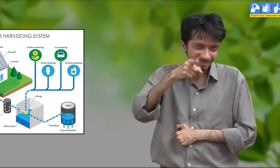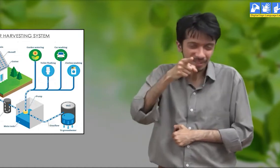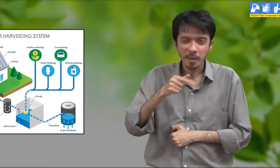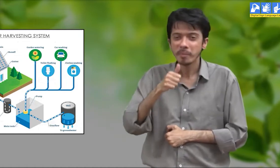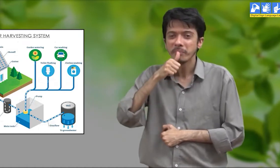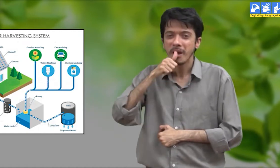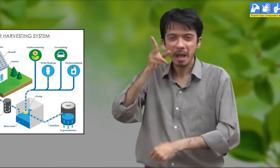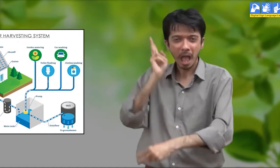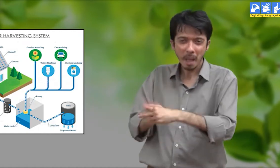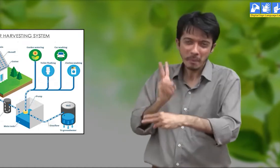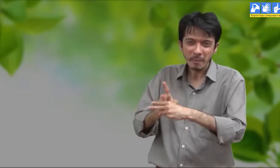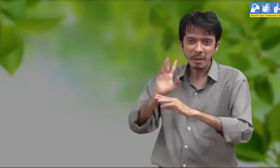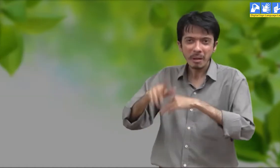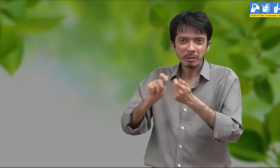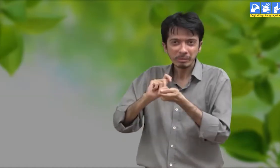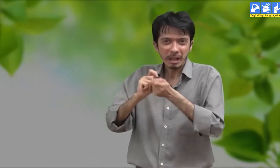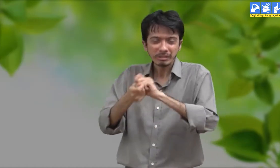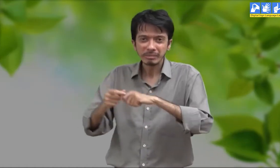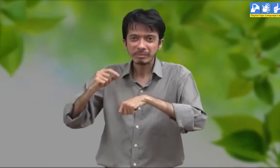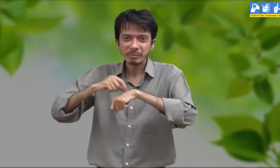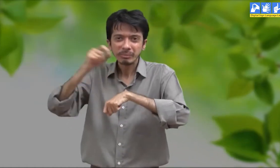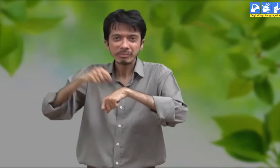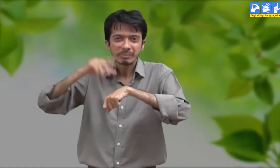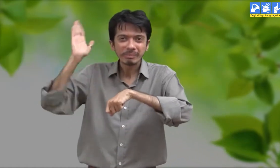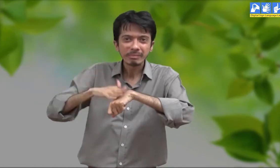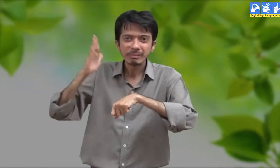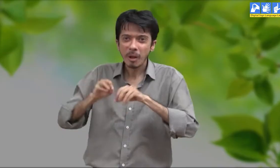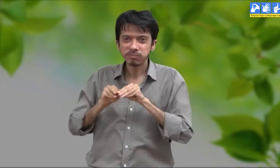As you know that the stored water for long time can cause water-borne